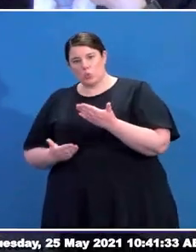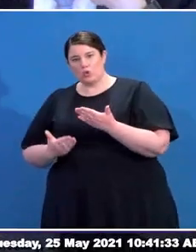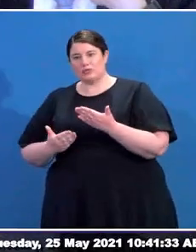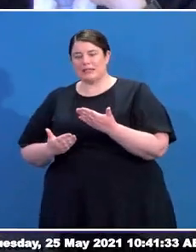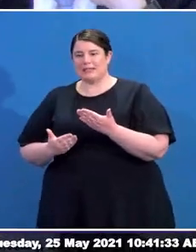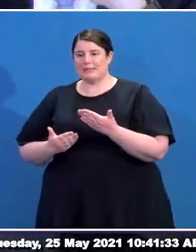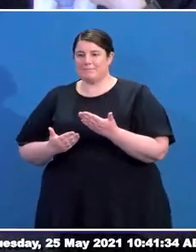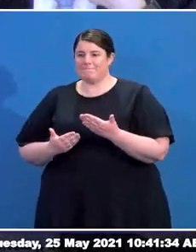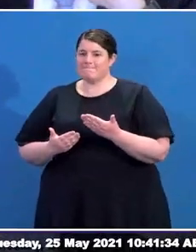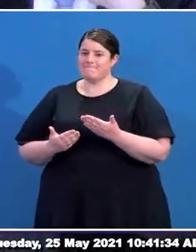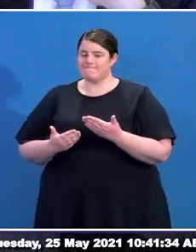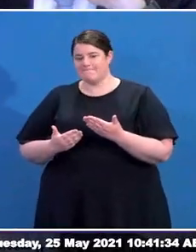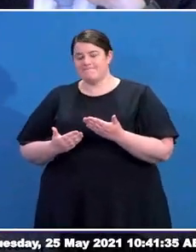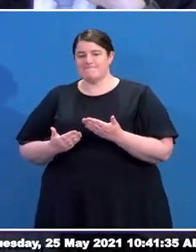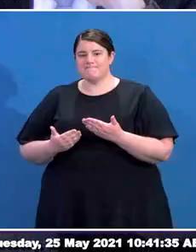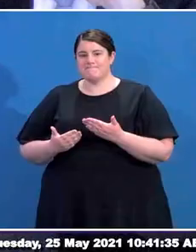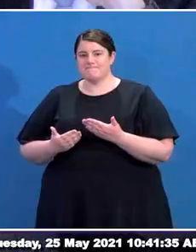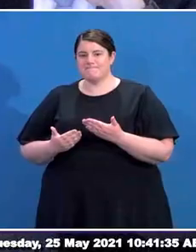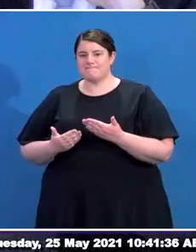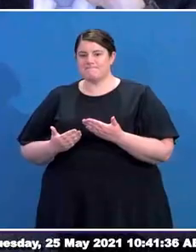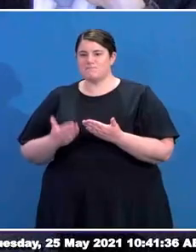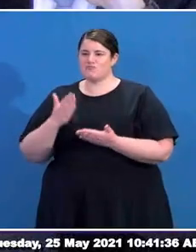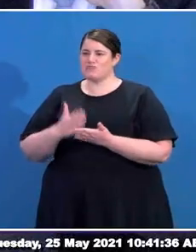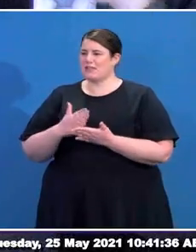is so, what's the word?